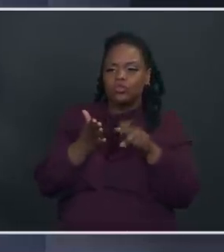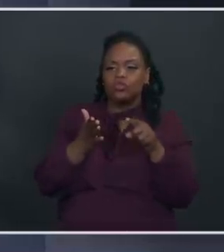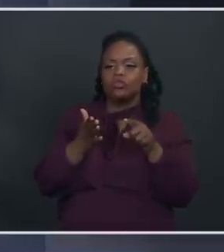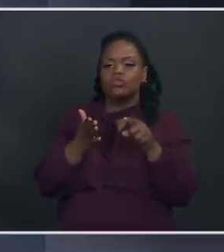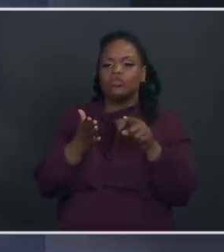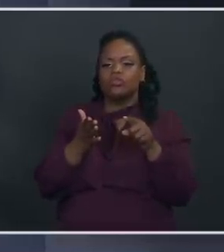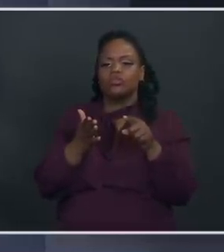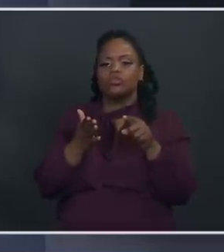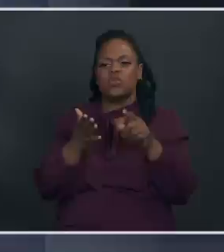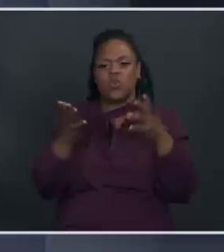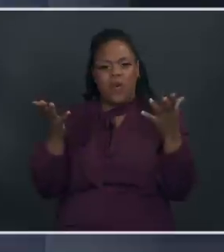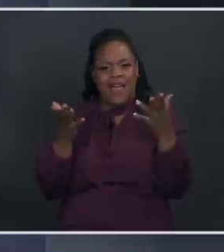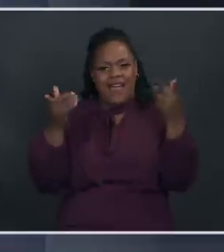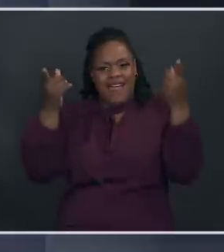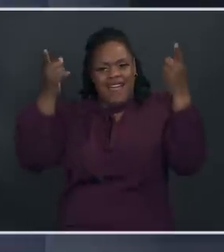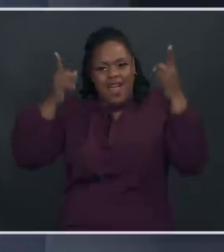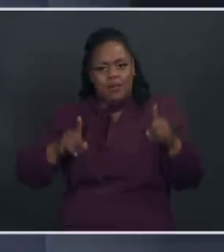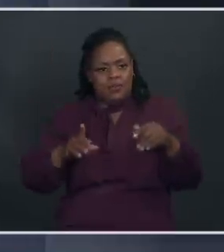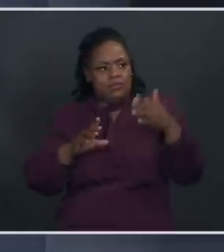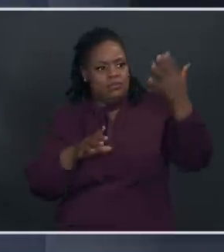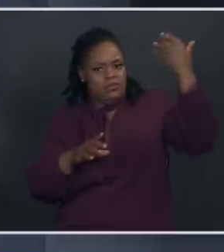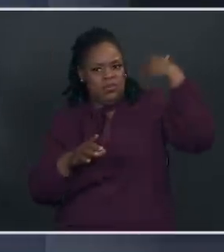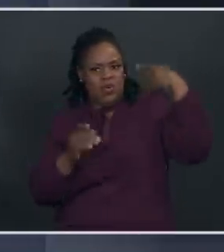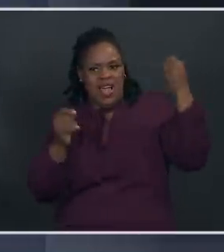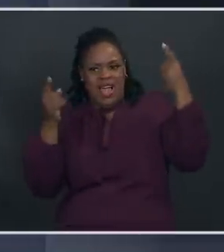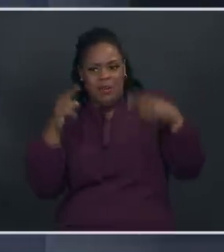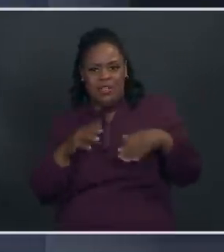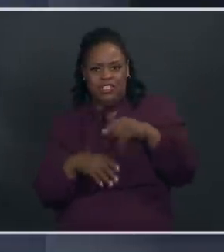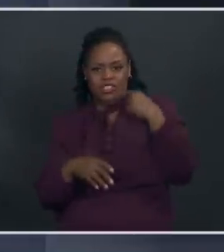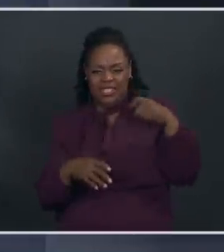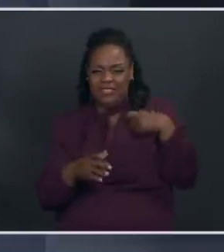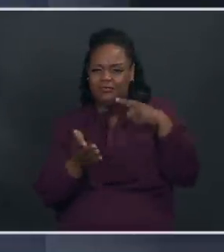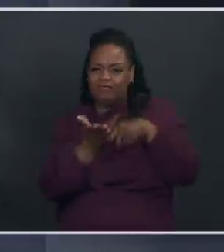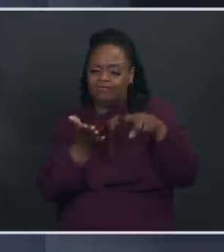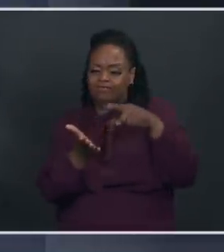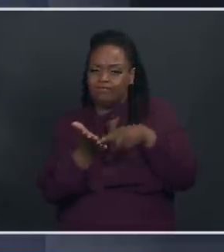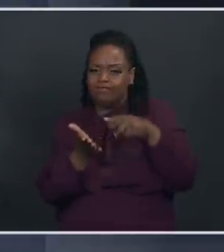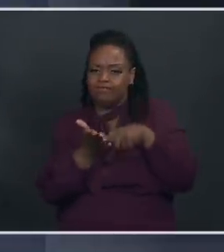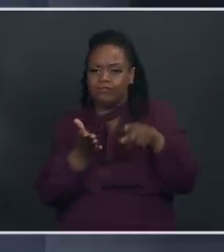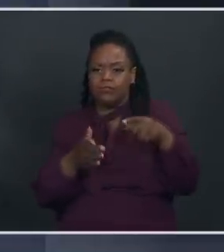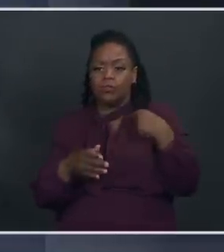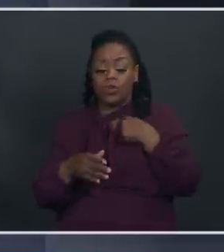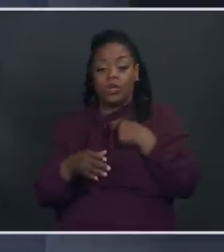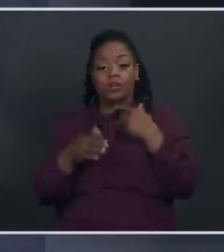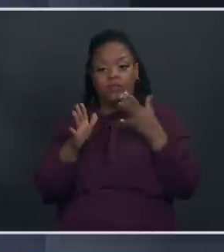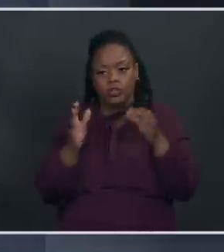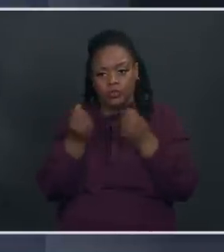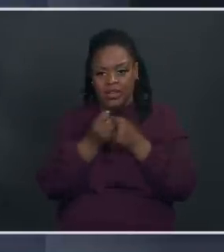and we've been supportive of an international investigation that we feel should be robust and clear.